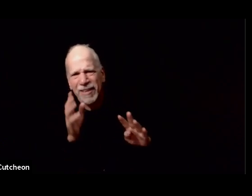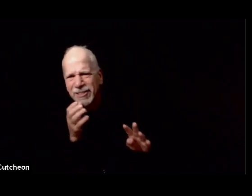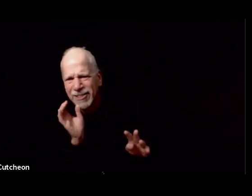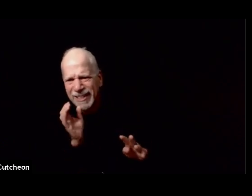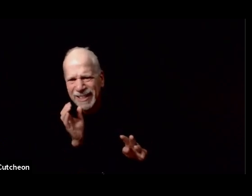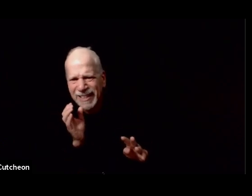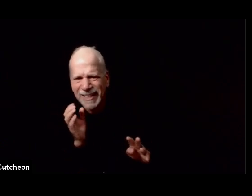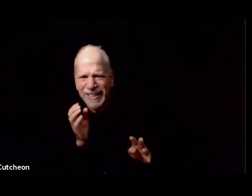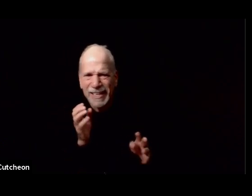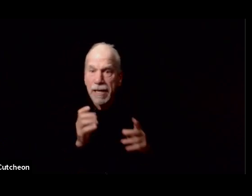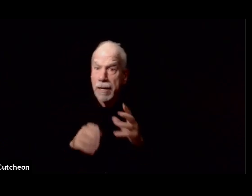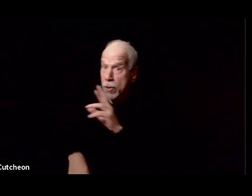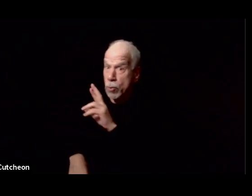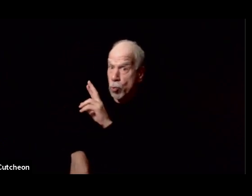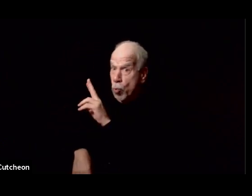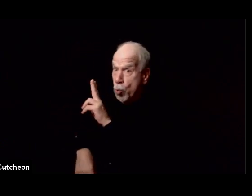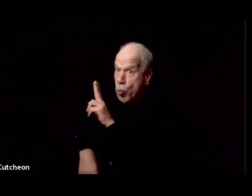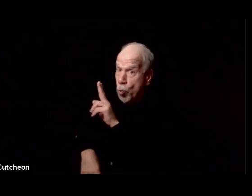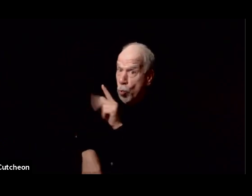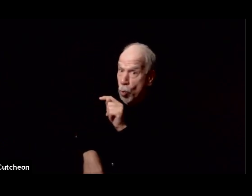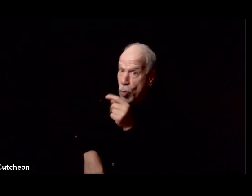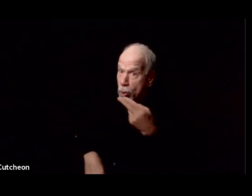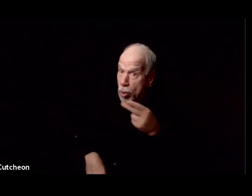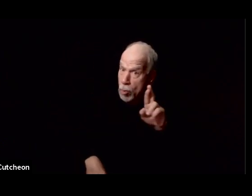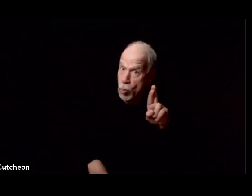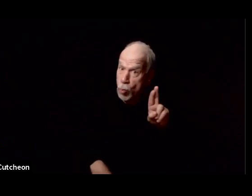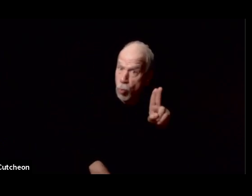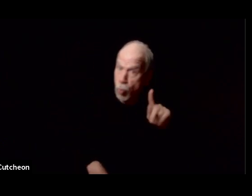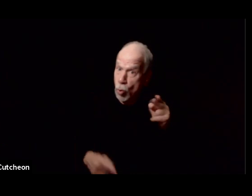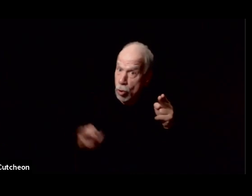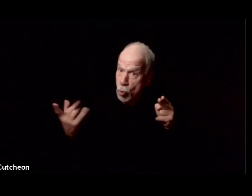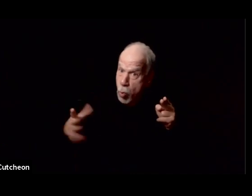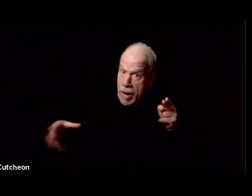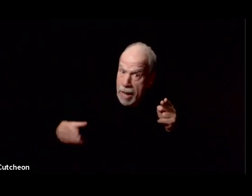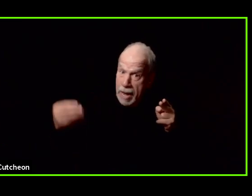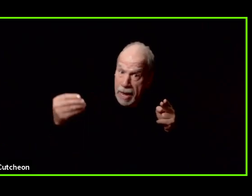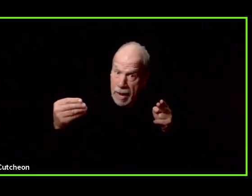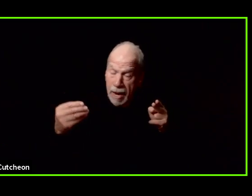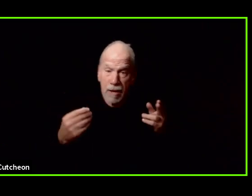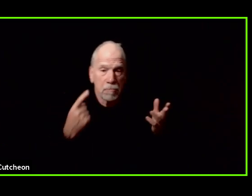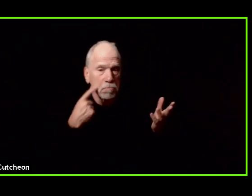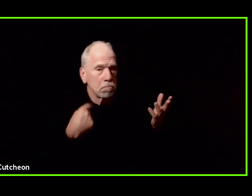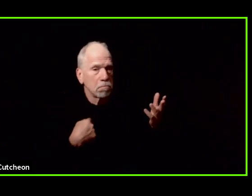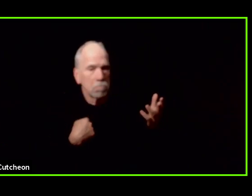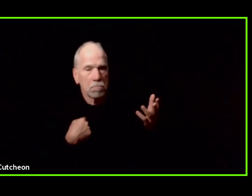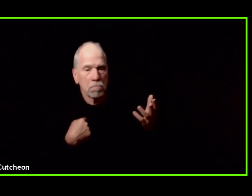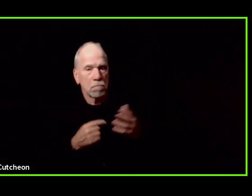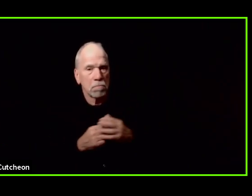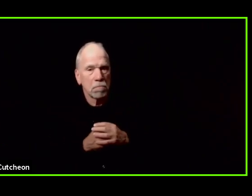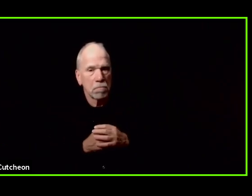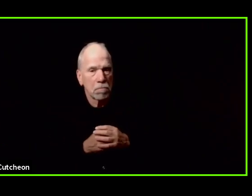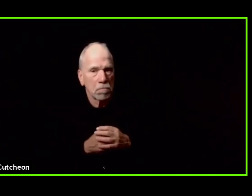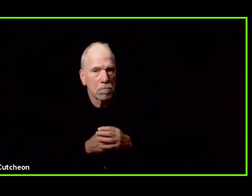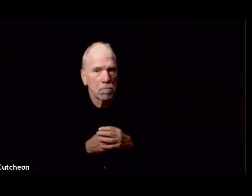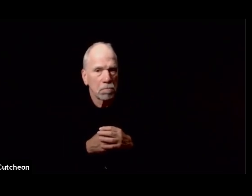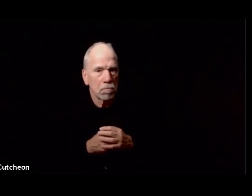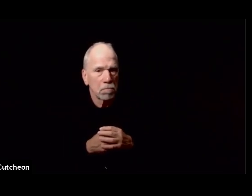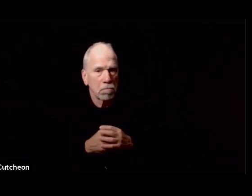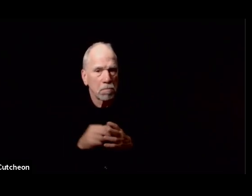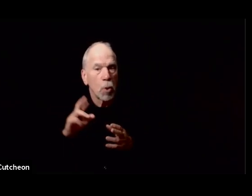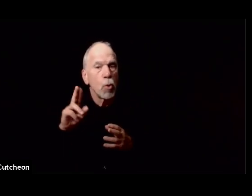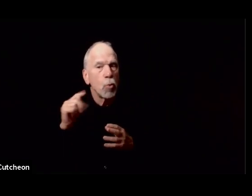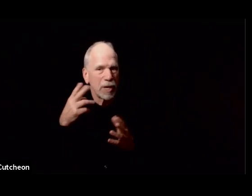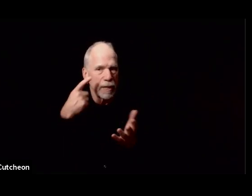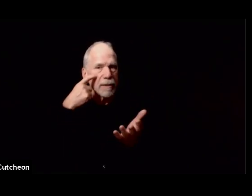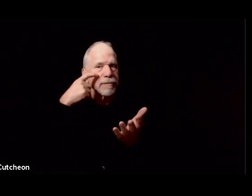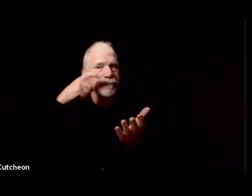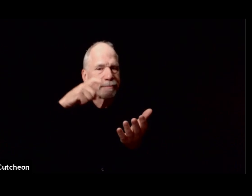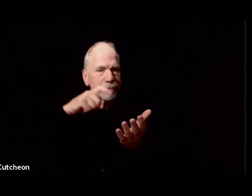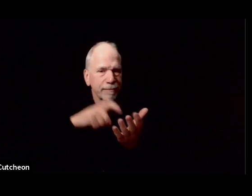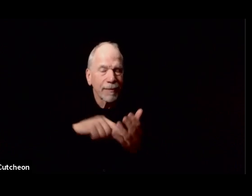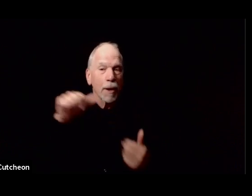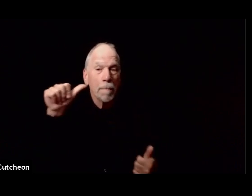but in general I think it's just safe to say that we recognize that it's a challenging